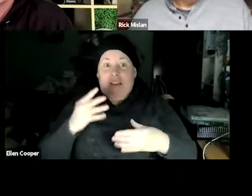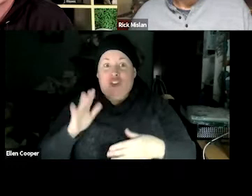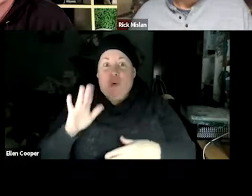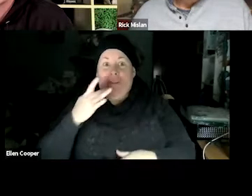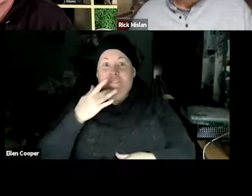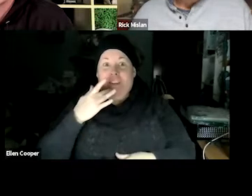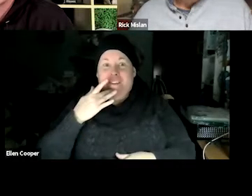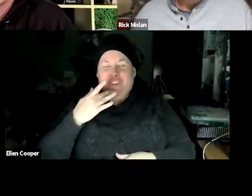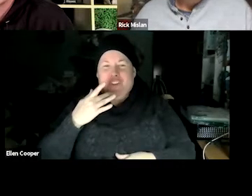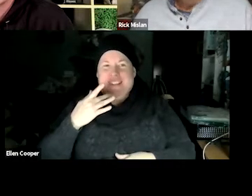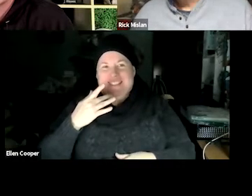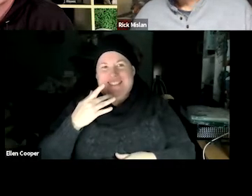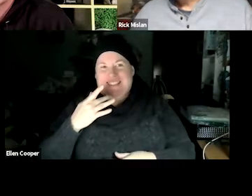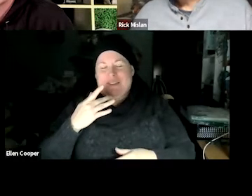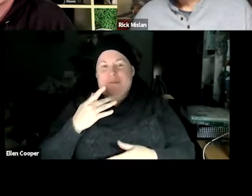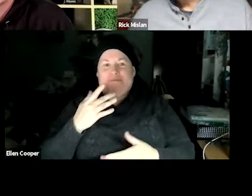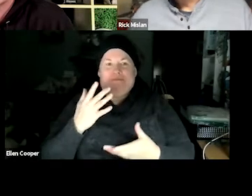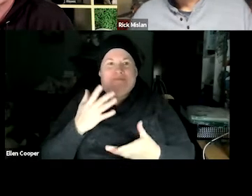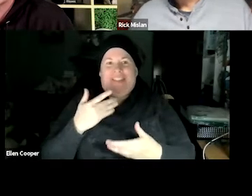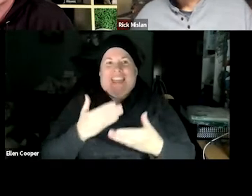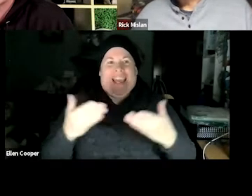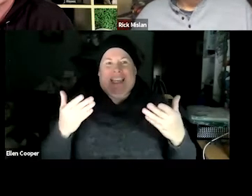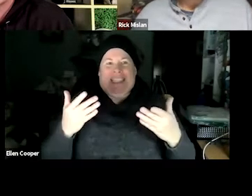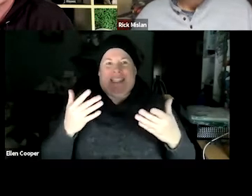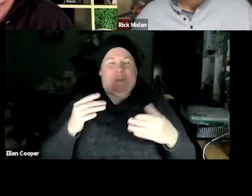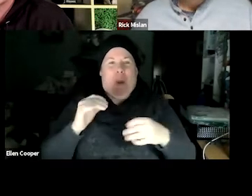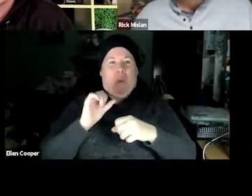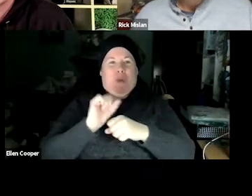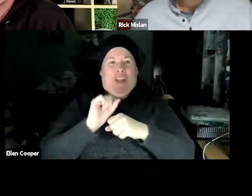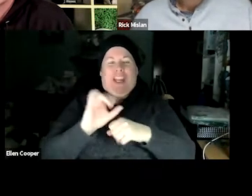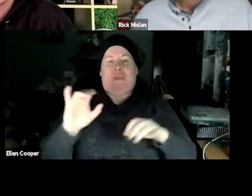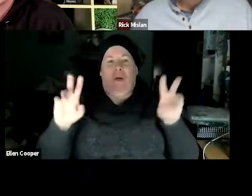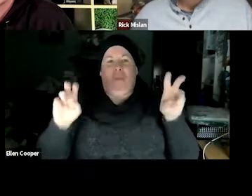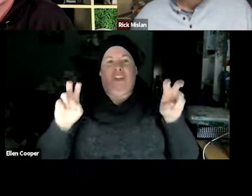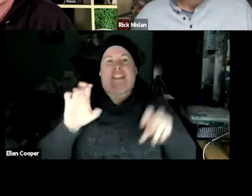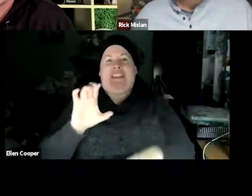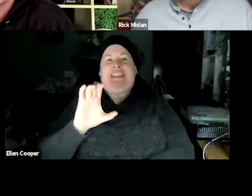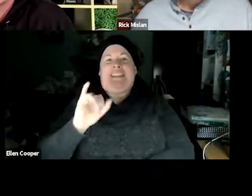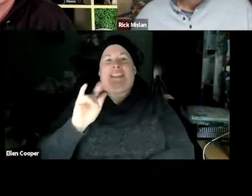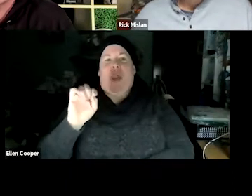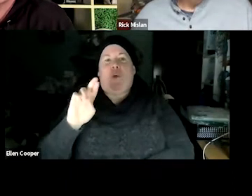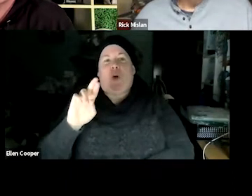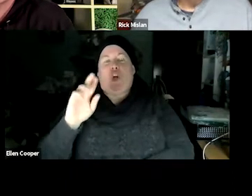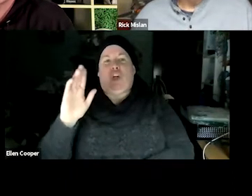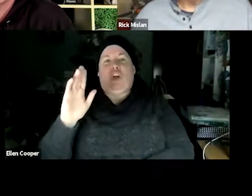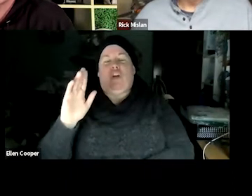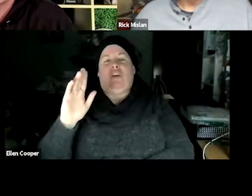this global slide, I'm sorry, the cyber talk if you all are the the bus on wheels or just the actual range itself.